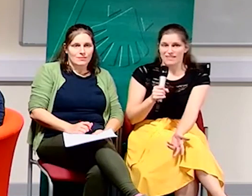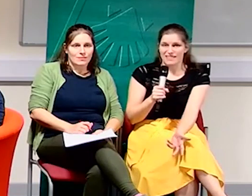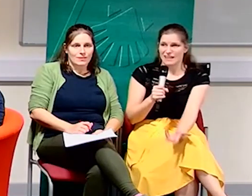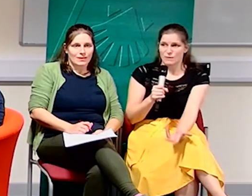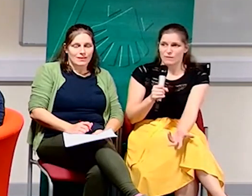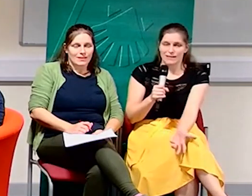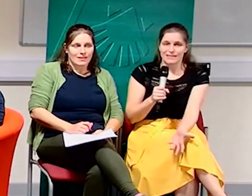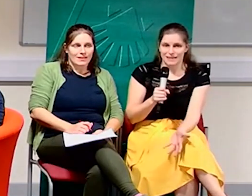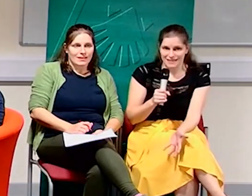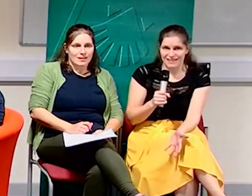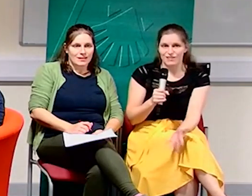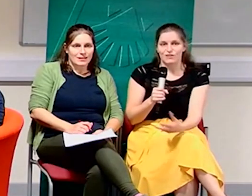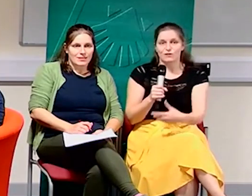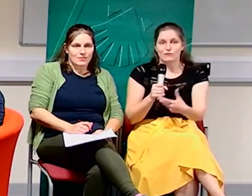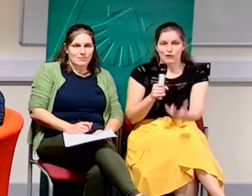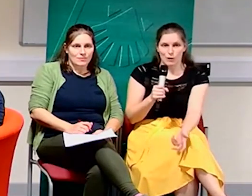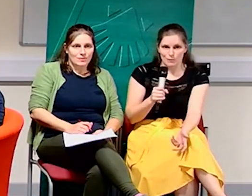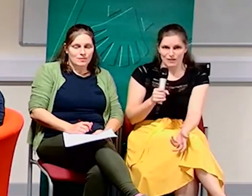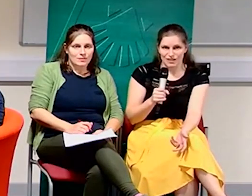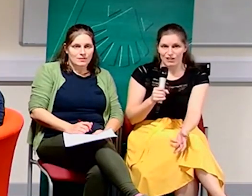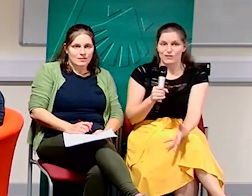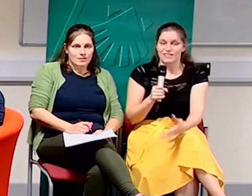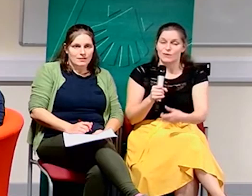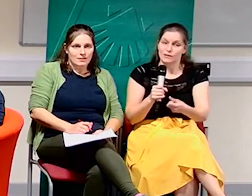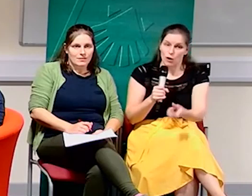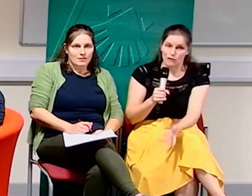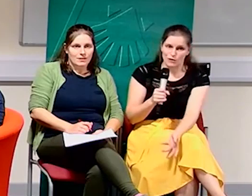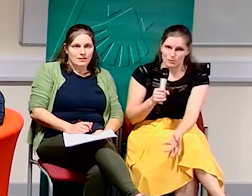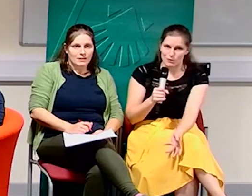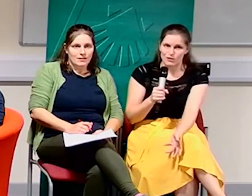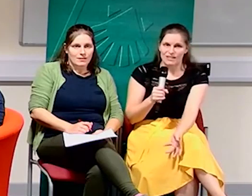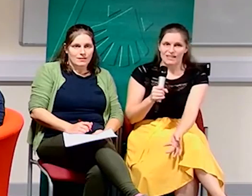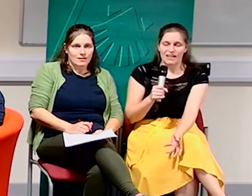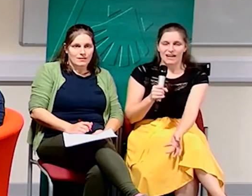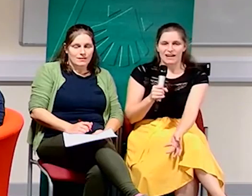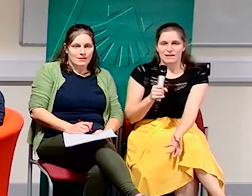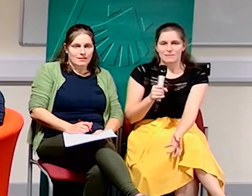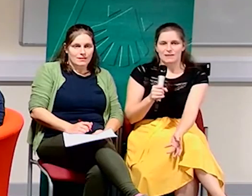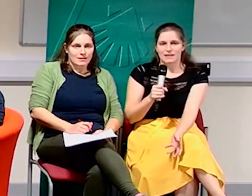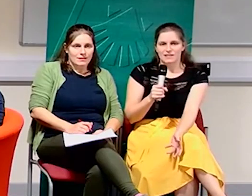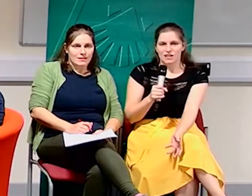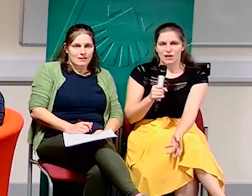thinking well we need to get that test to confirm the diagnosis so I can offer the support um so